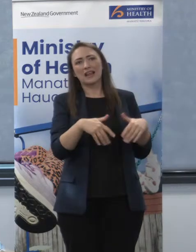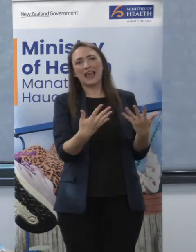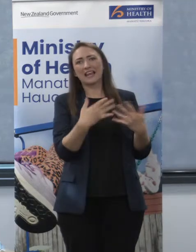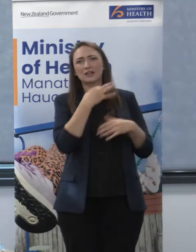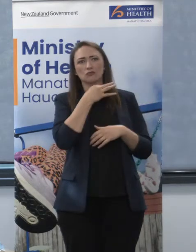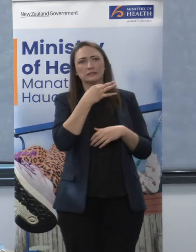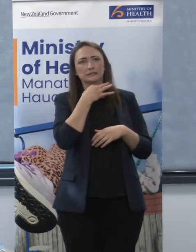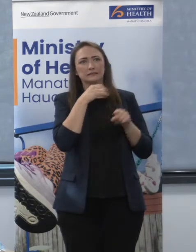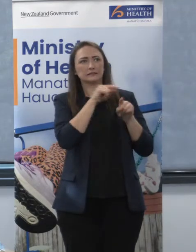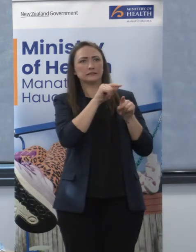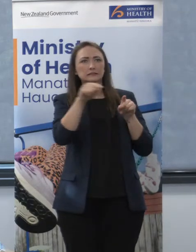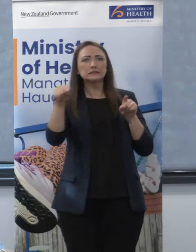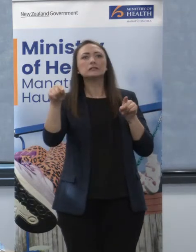experiencing more severe